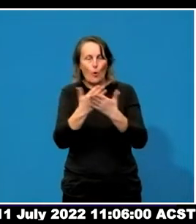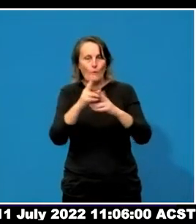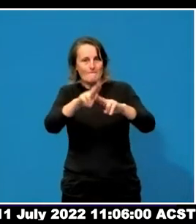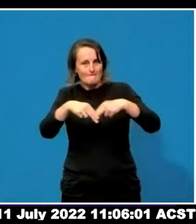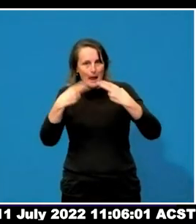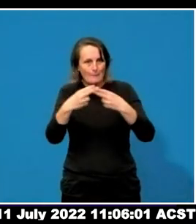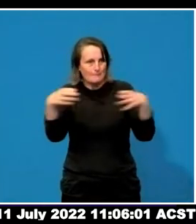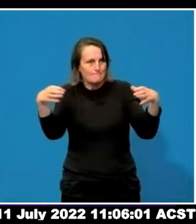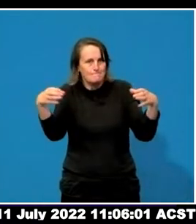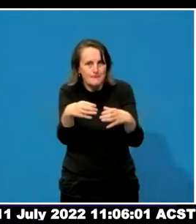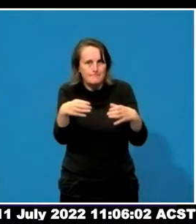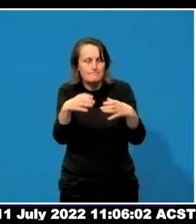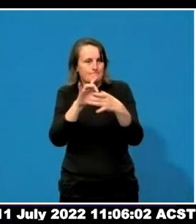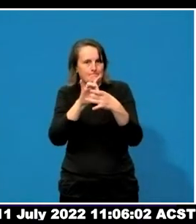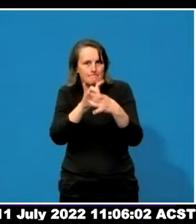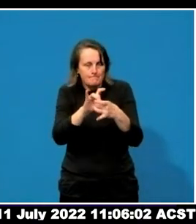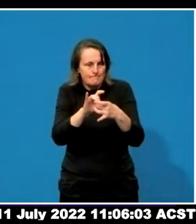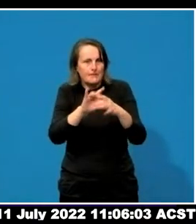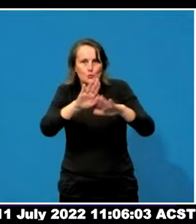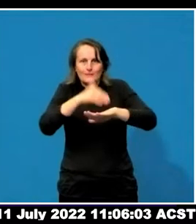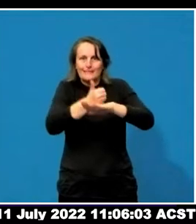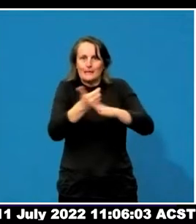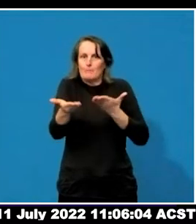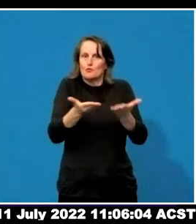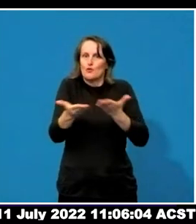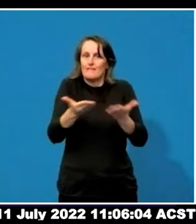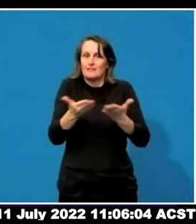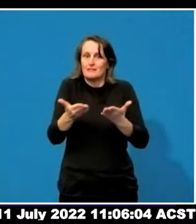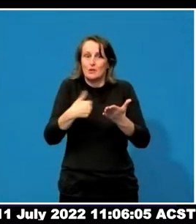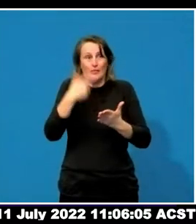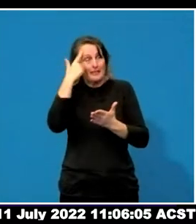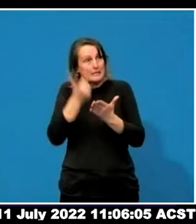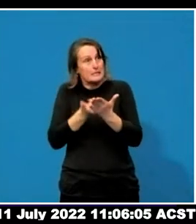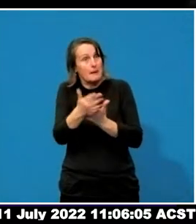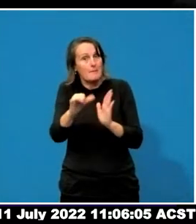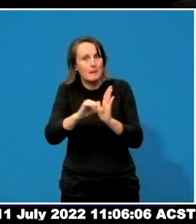cheaper in dollar terms to the Australian community because of a reduction in allied